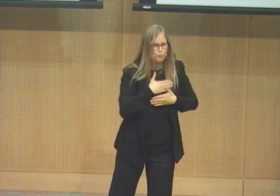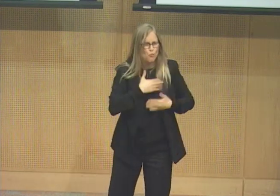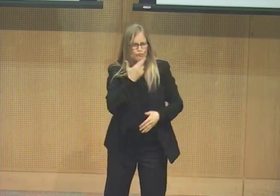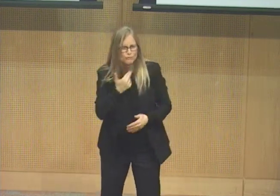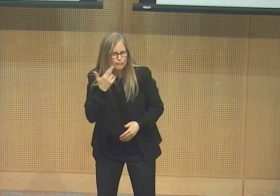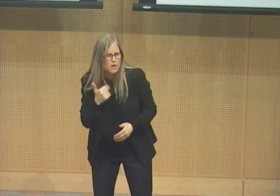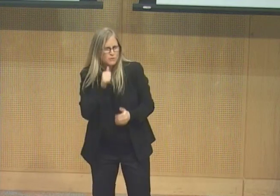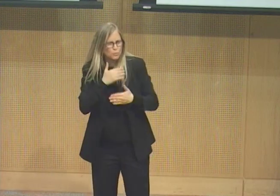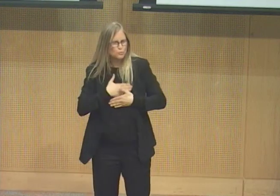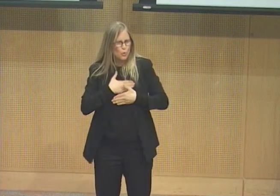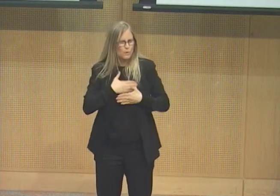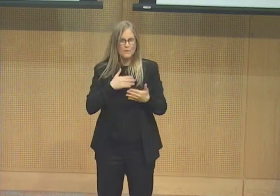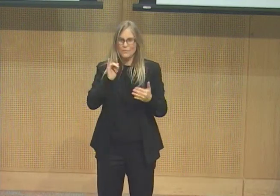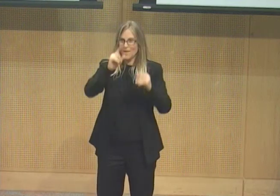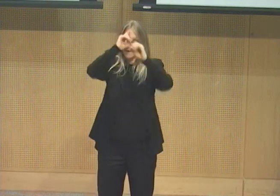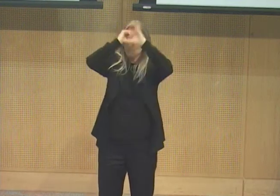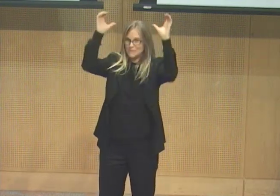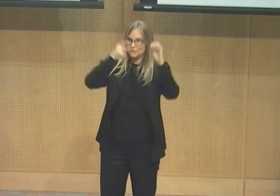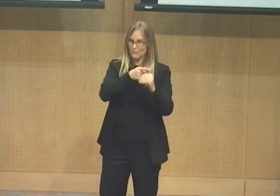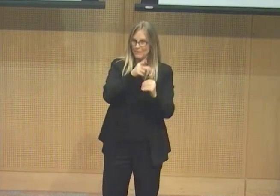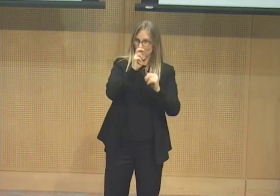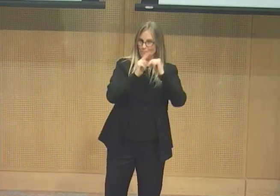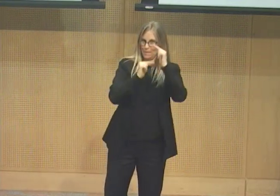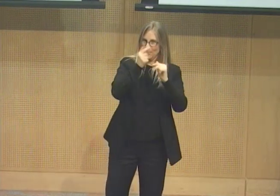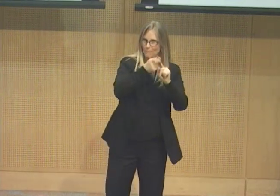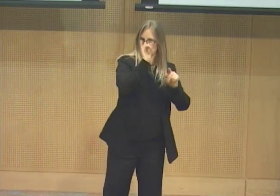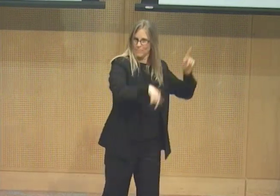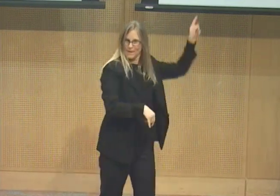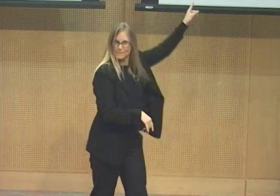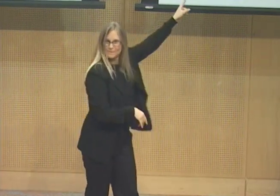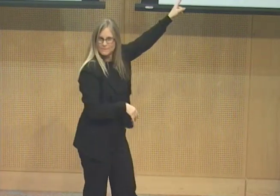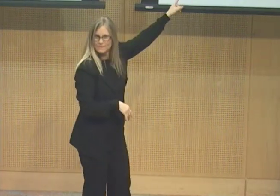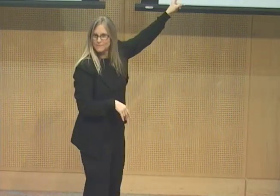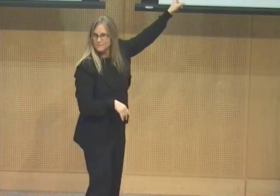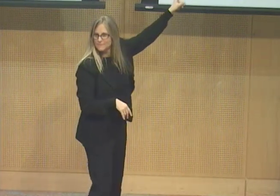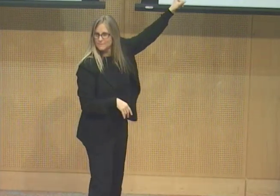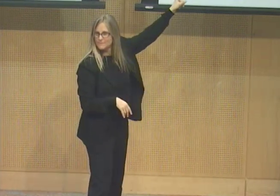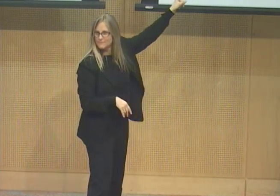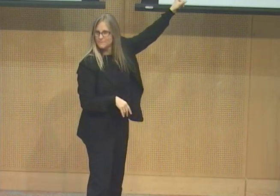going out to restaurants or seeing movies. That's really the beginning of the constructed image